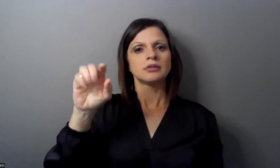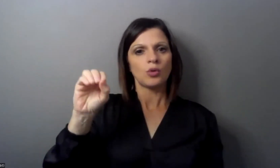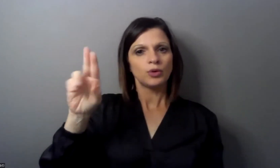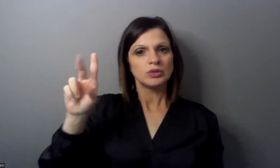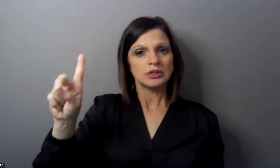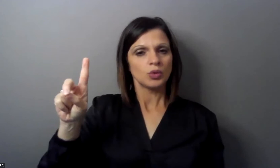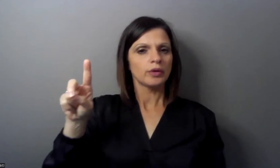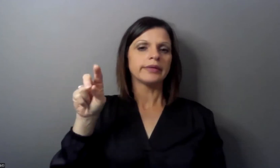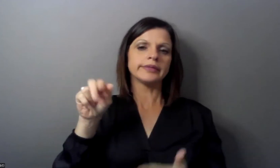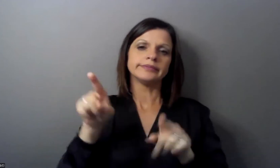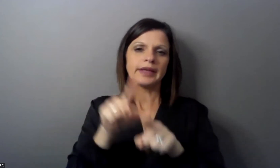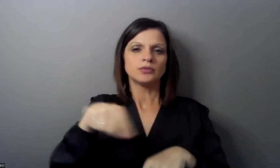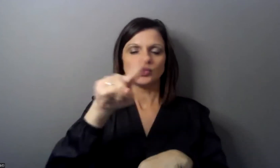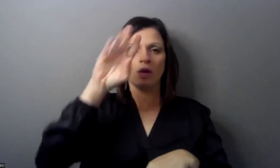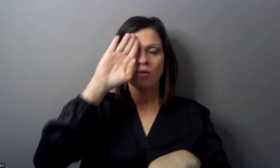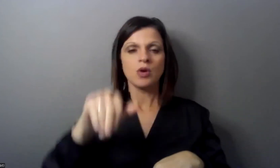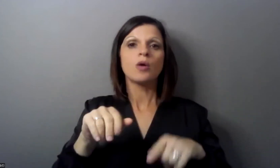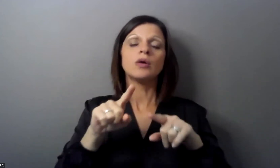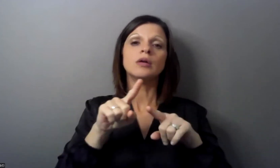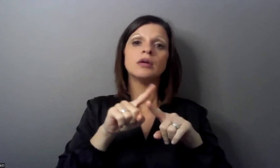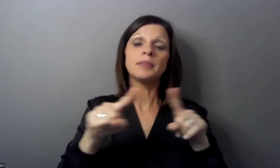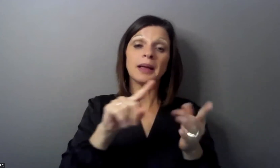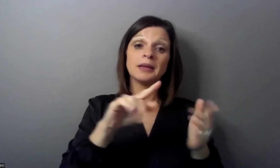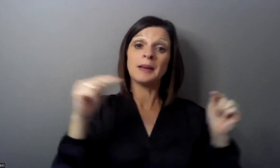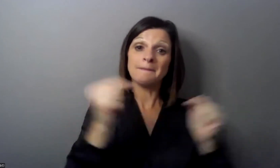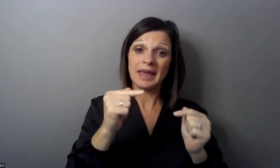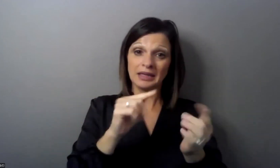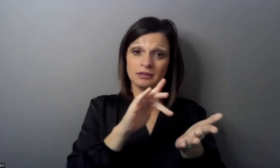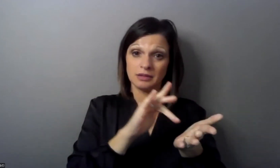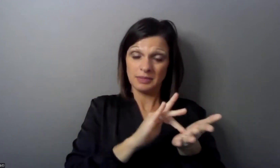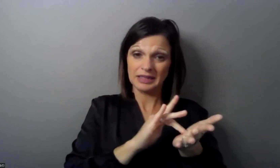Where the medications are full of opioid agonist. The function of it is